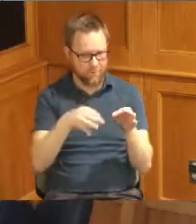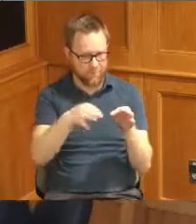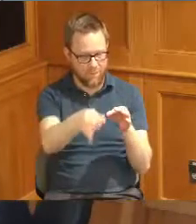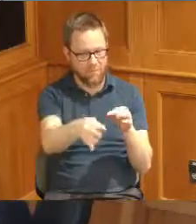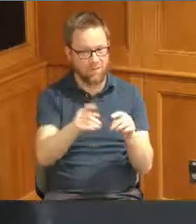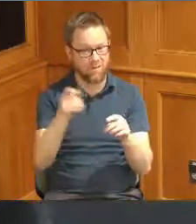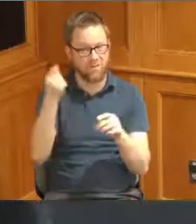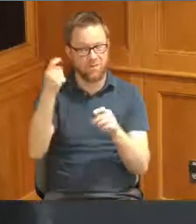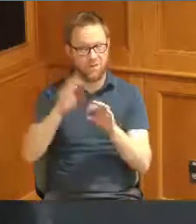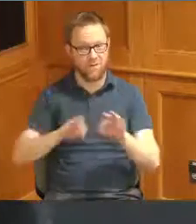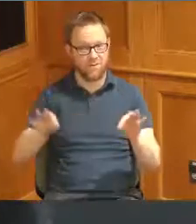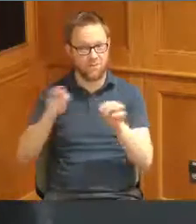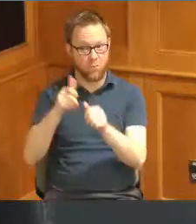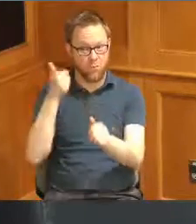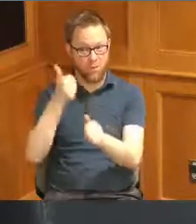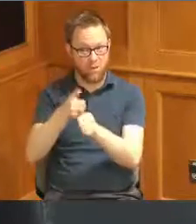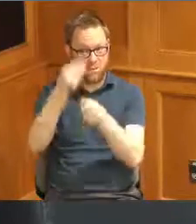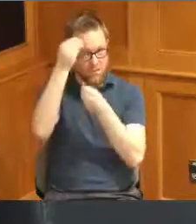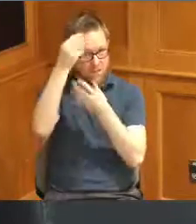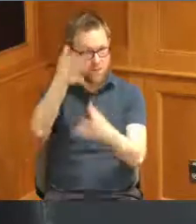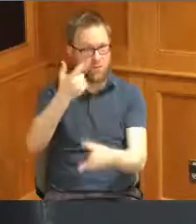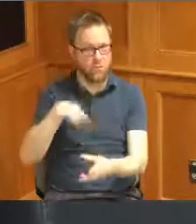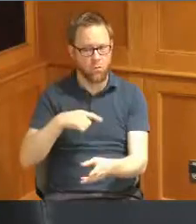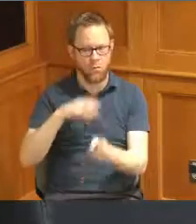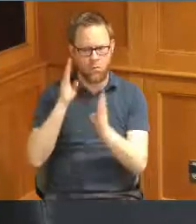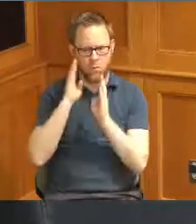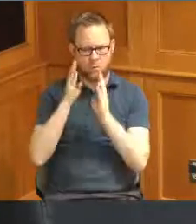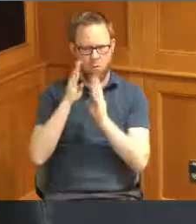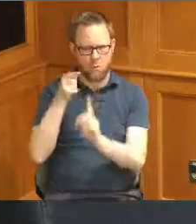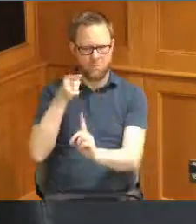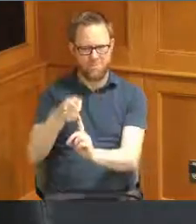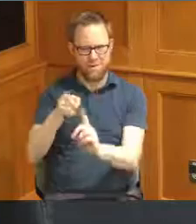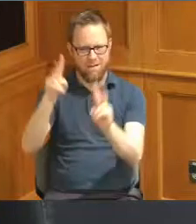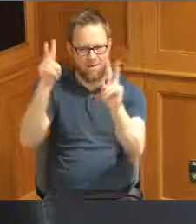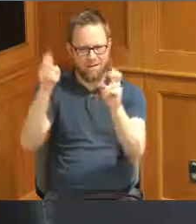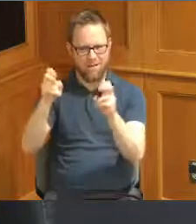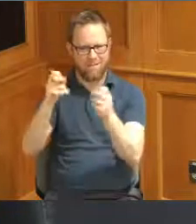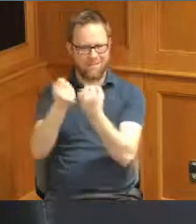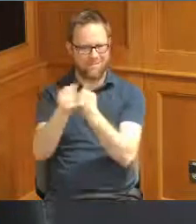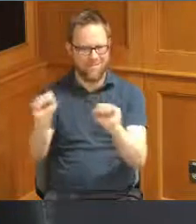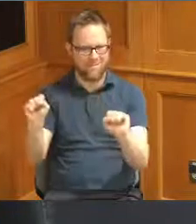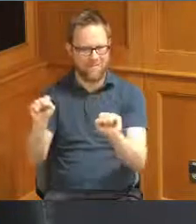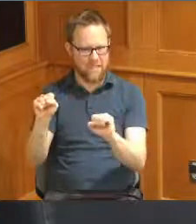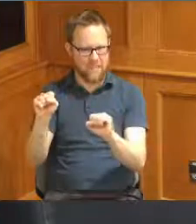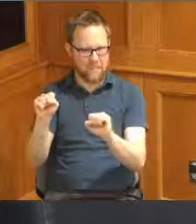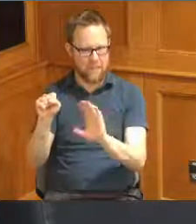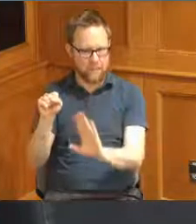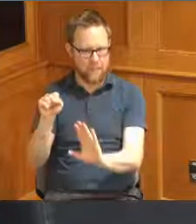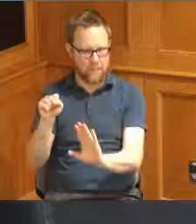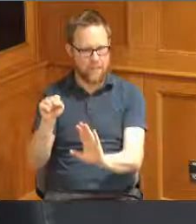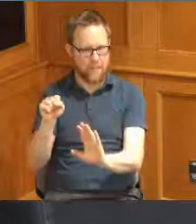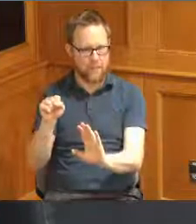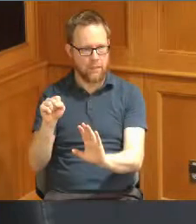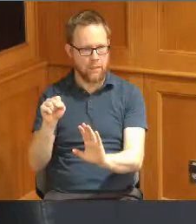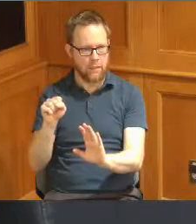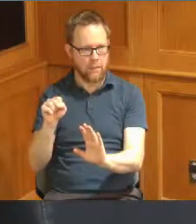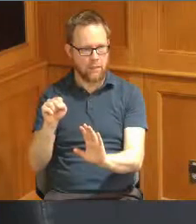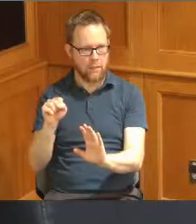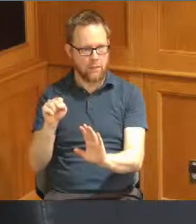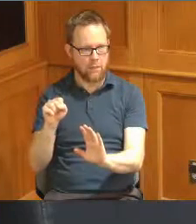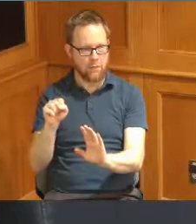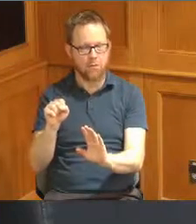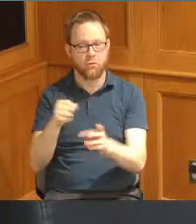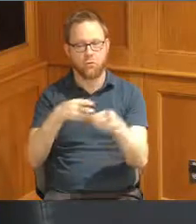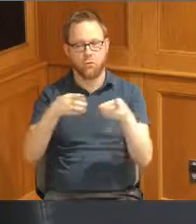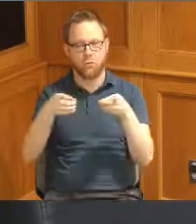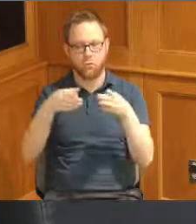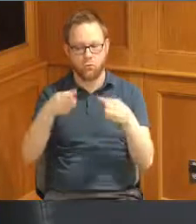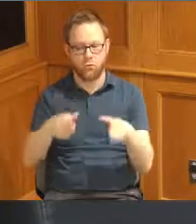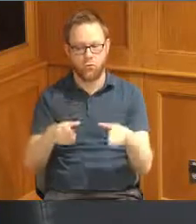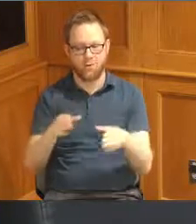important update as we're staying on the safety topic we have Director Andy Knapp